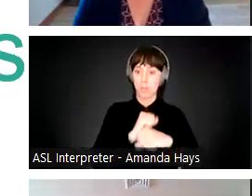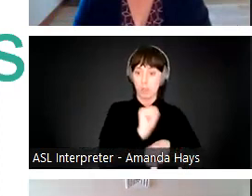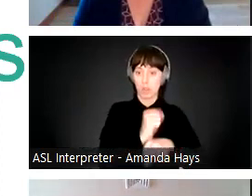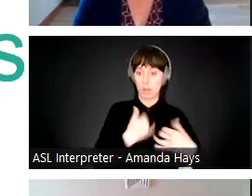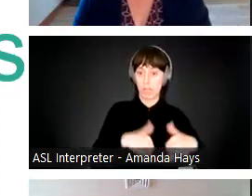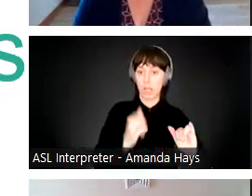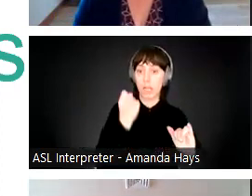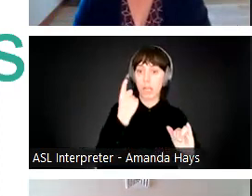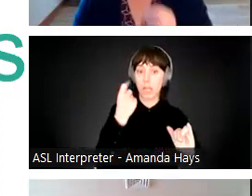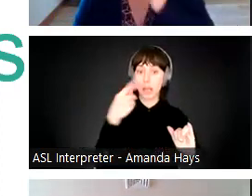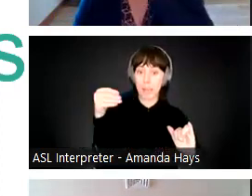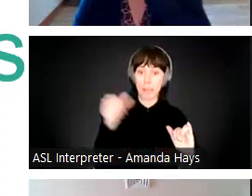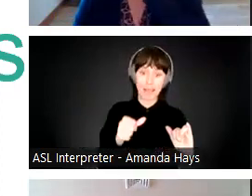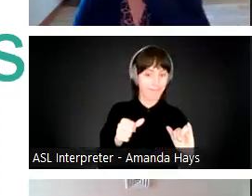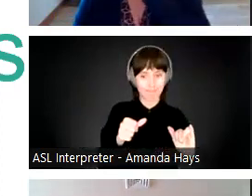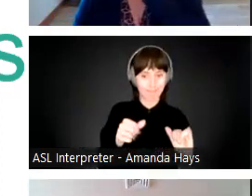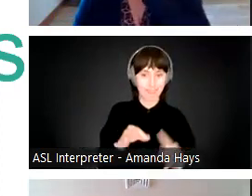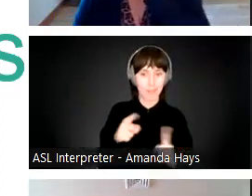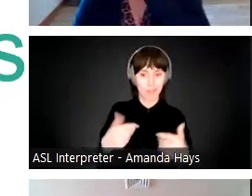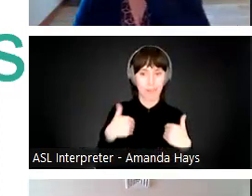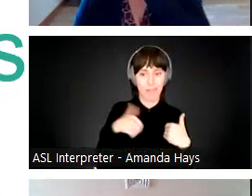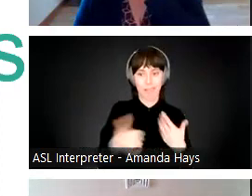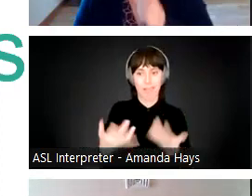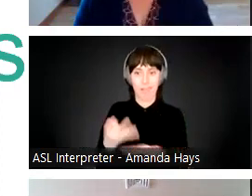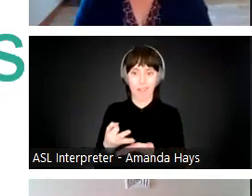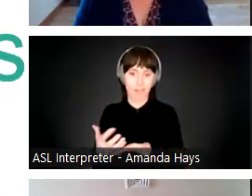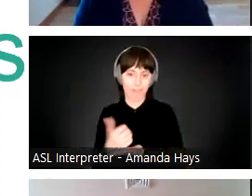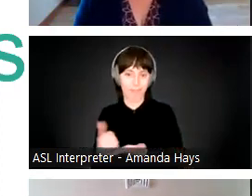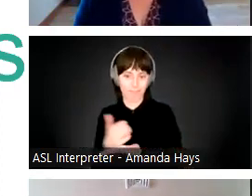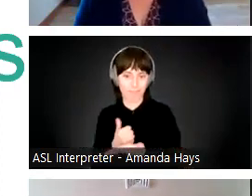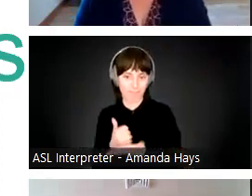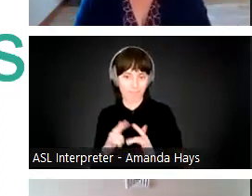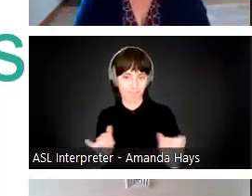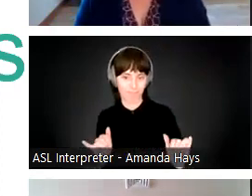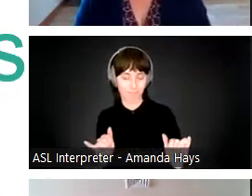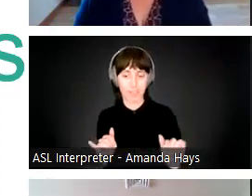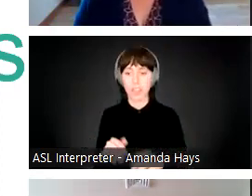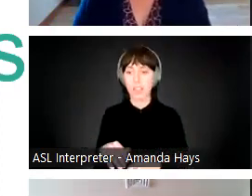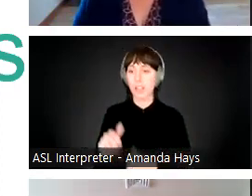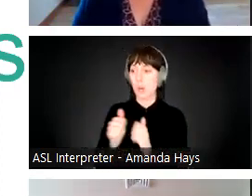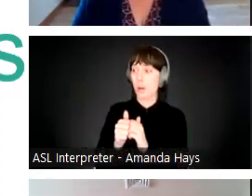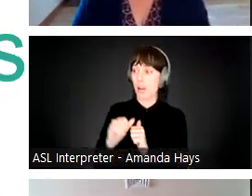that you can draw on while you're taking that time. So, with the Paid Leave Oregon